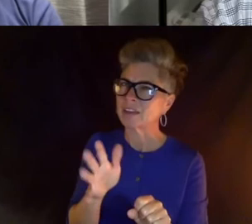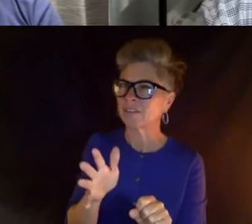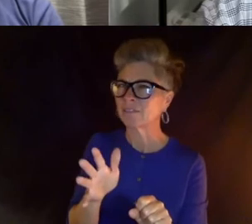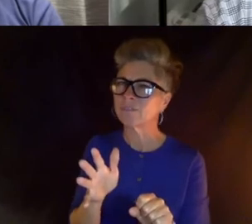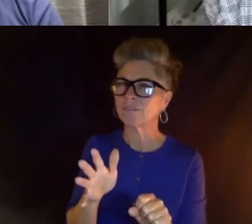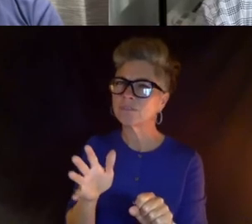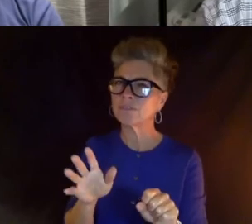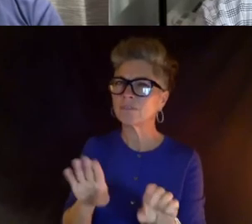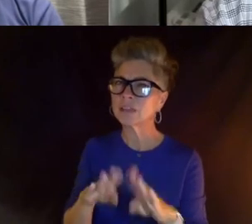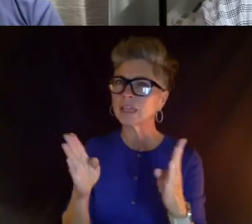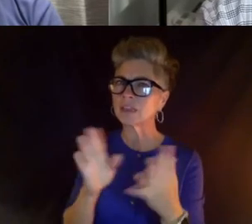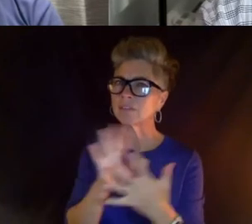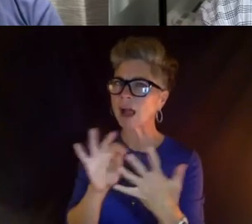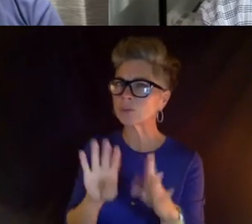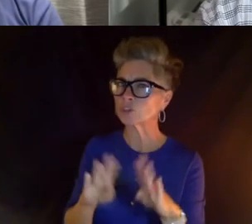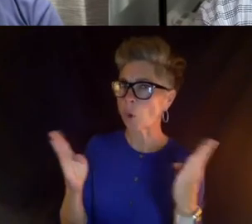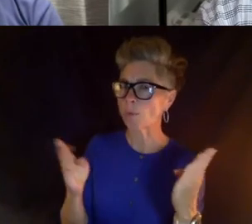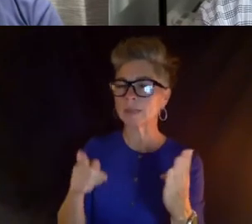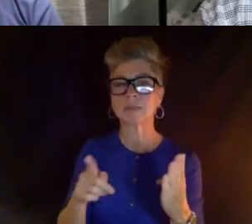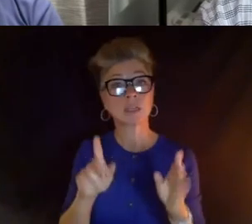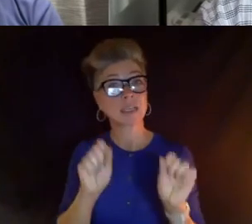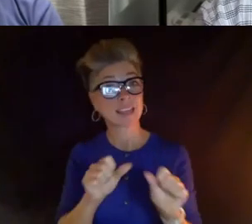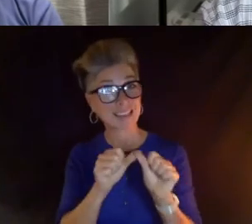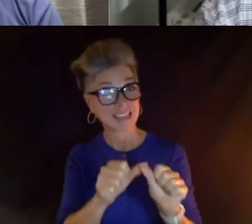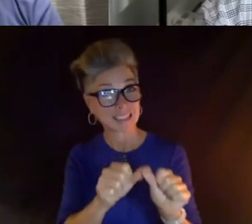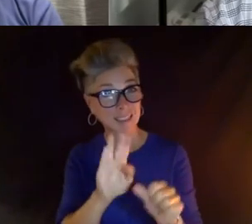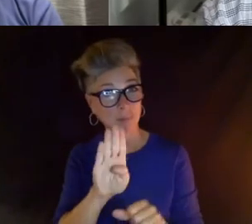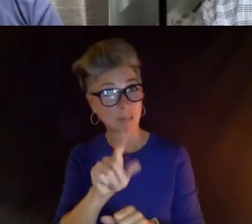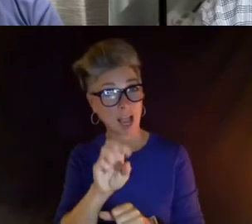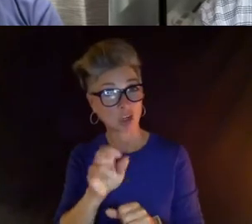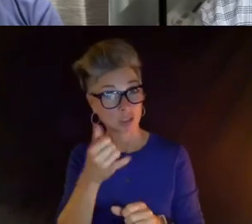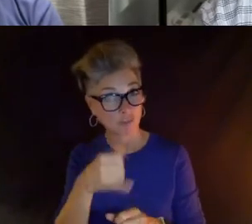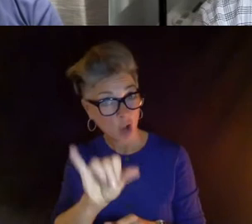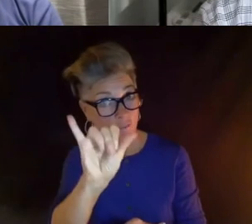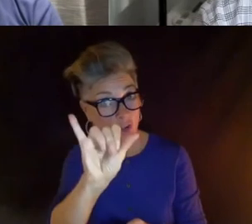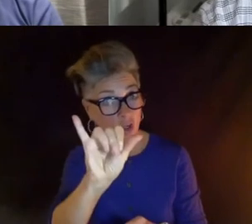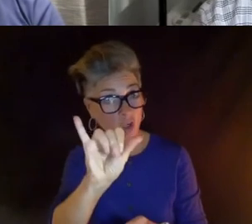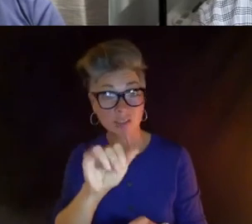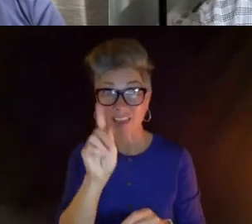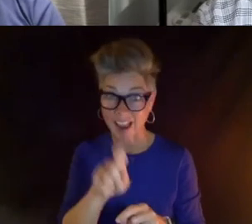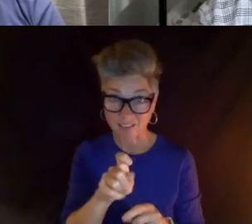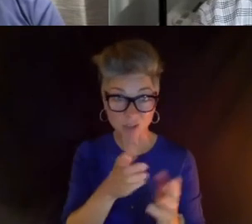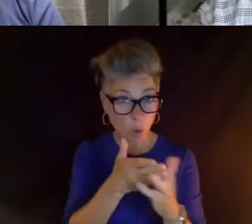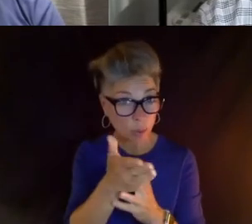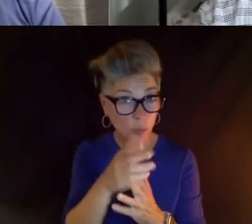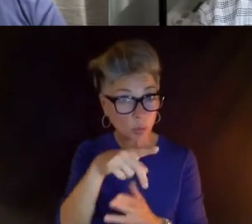So this question is, can a child stay on blockers forever? Do they ever have to go through puberty? Good question.